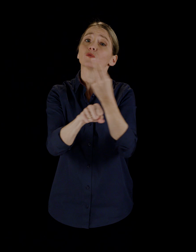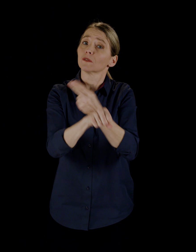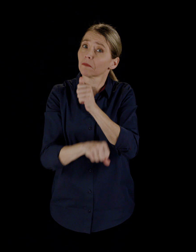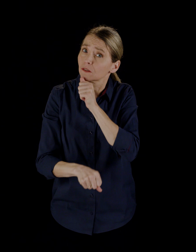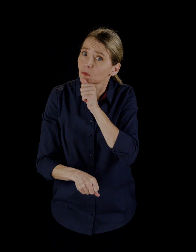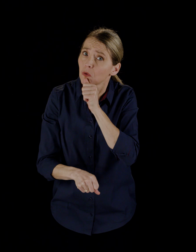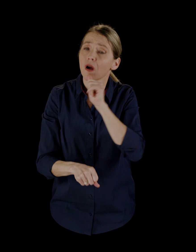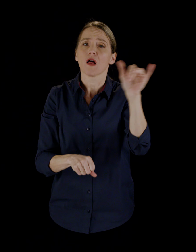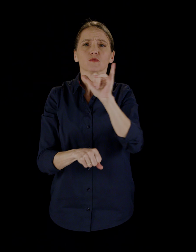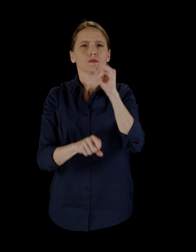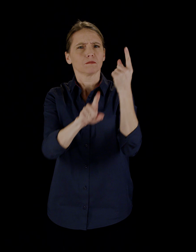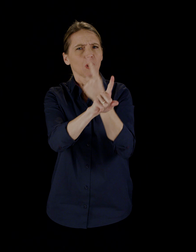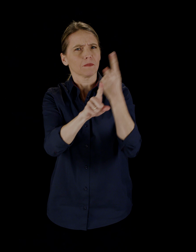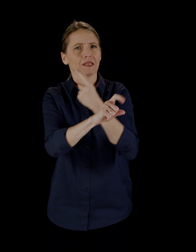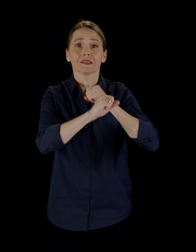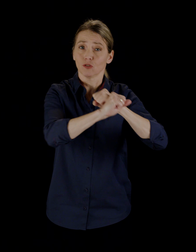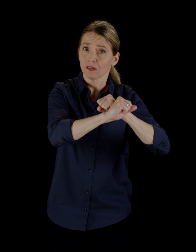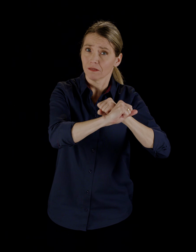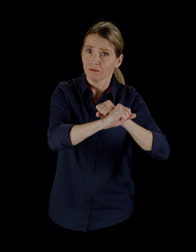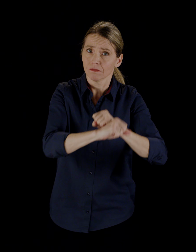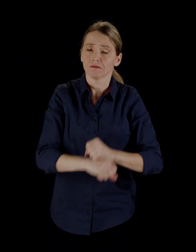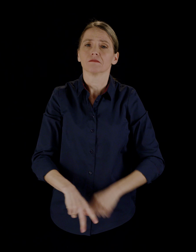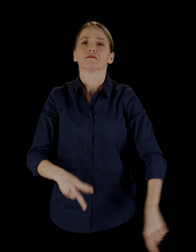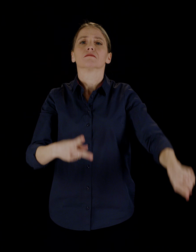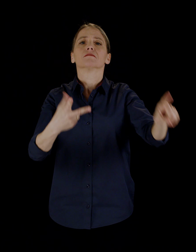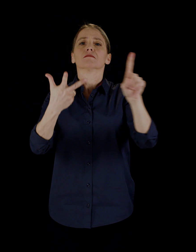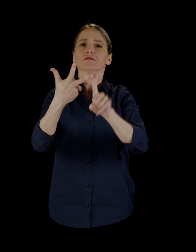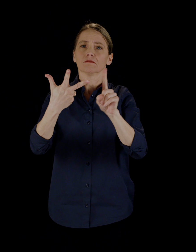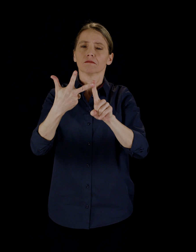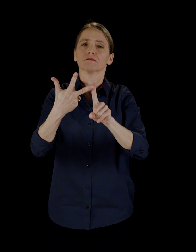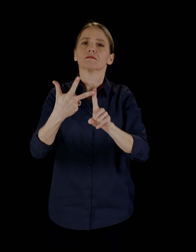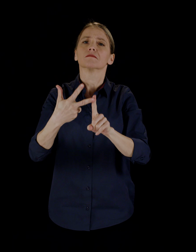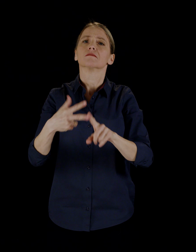4. Understand data used due to various activities.